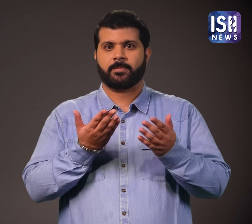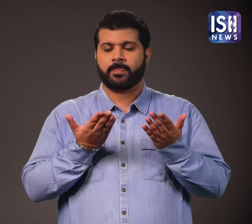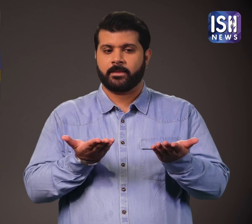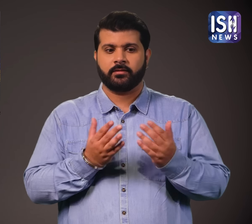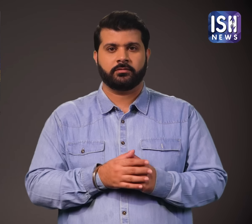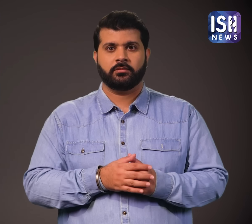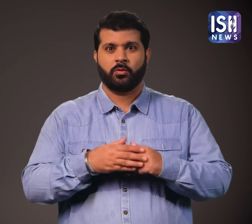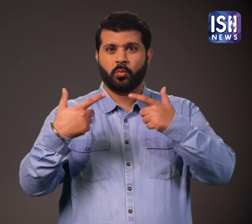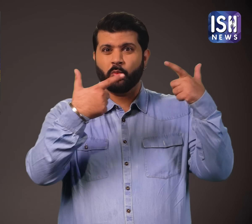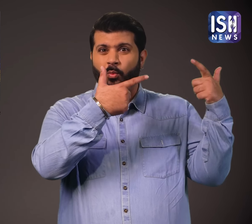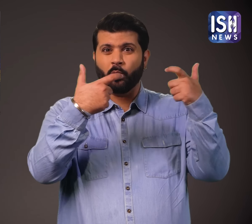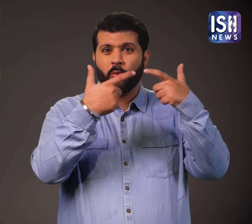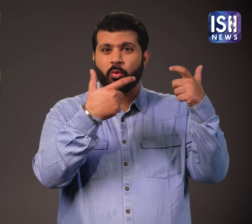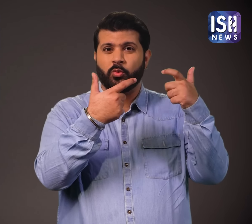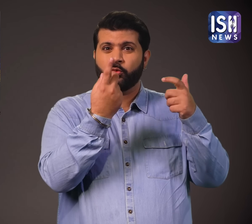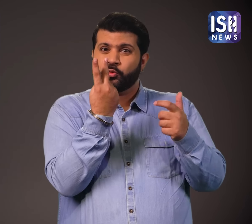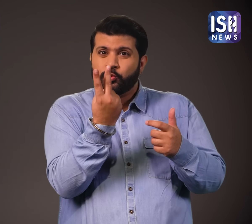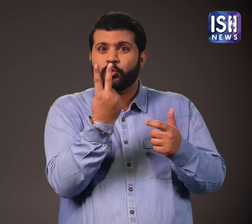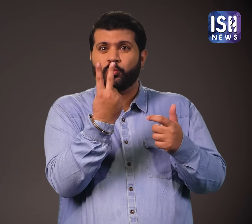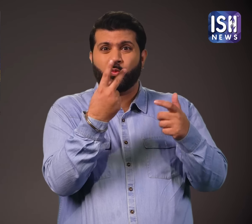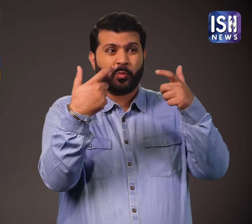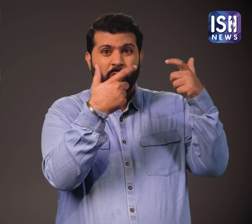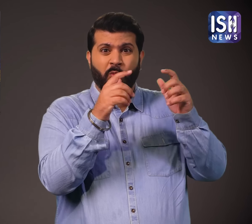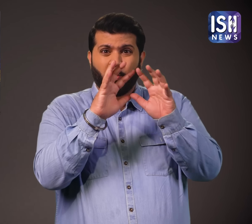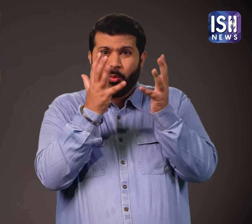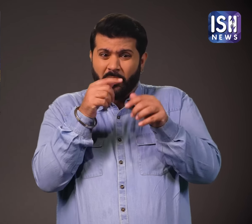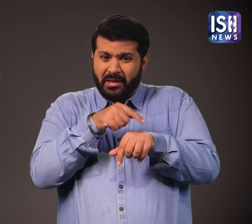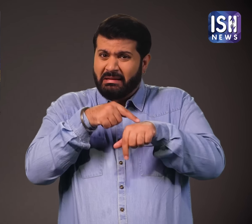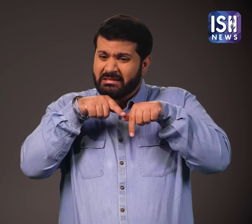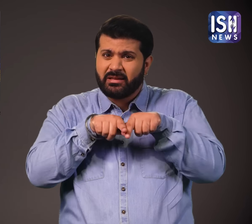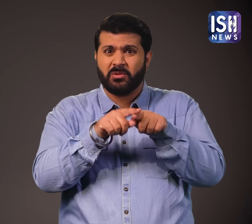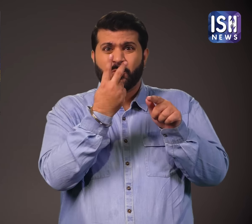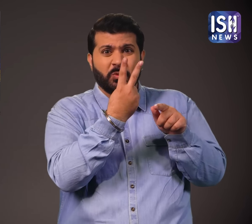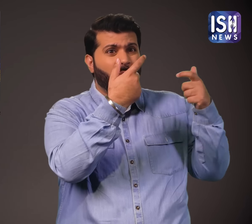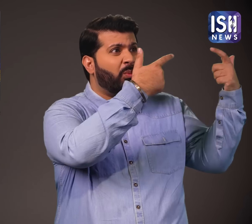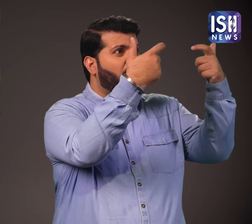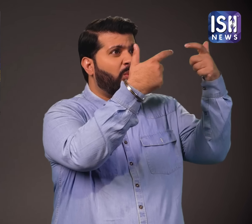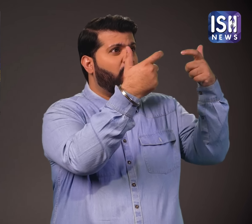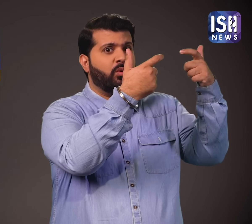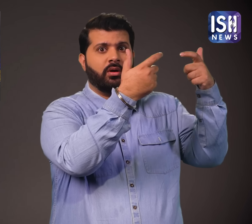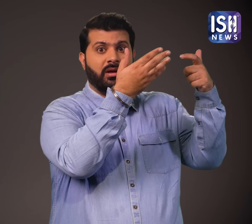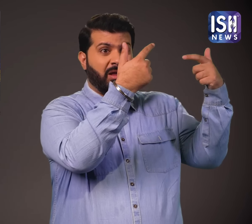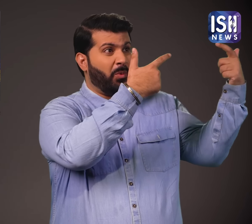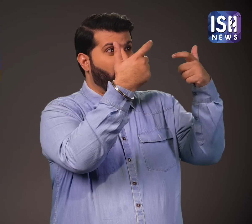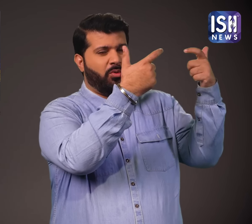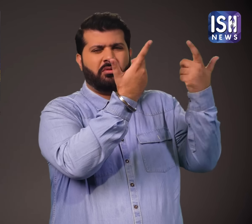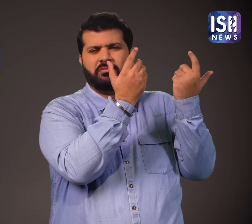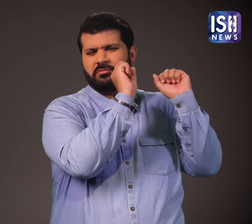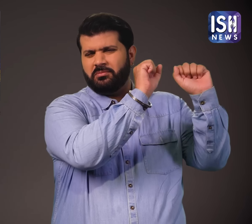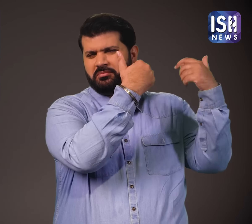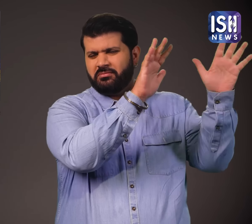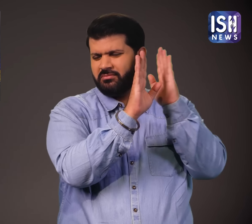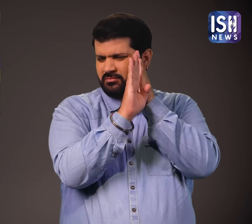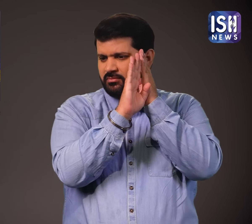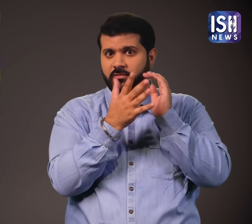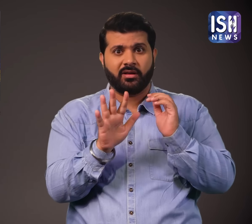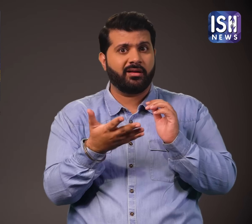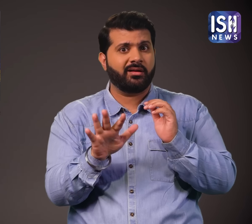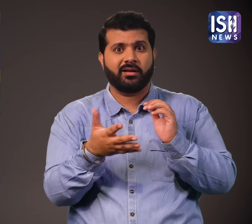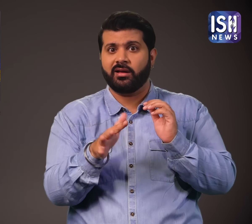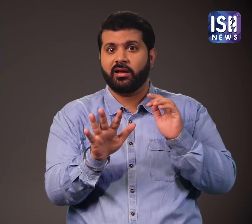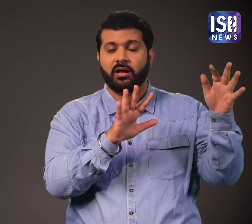There are two wars happening at the same time, and we cannot ignore them.